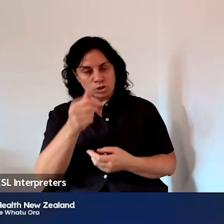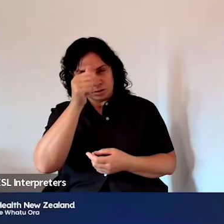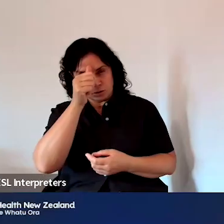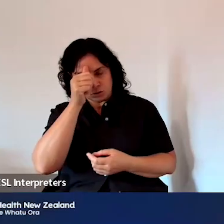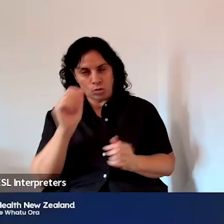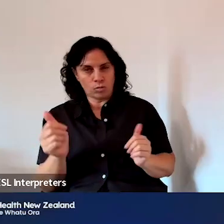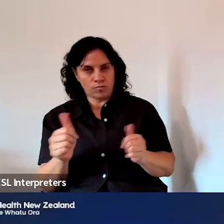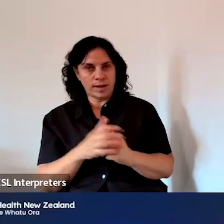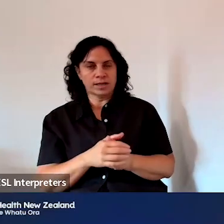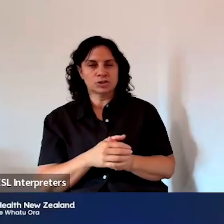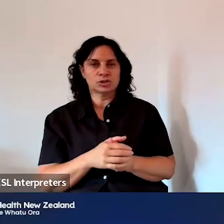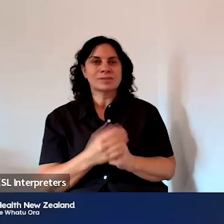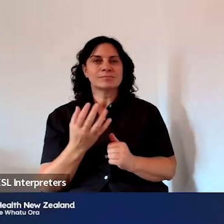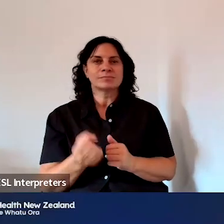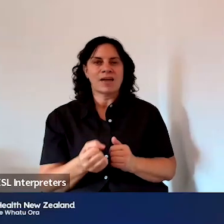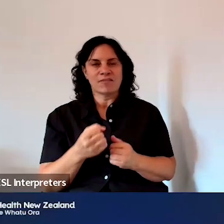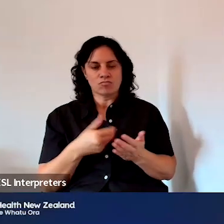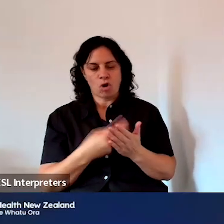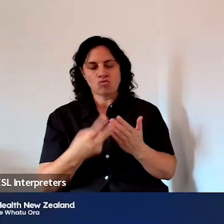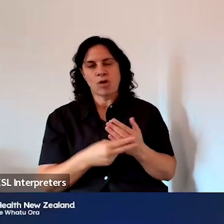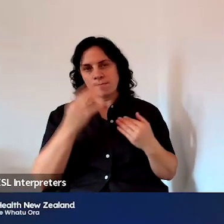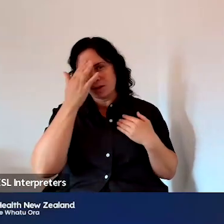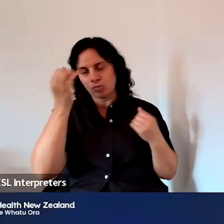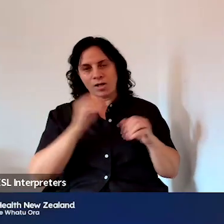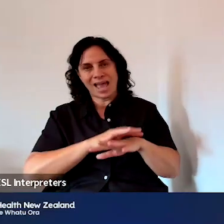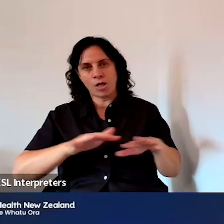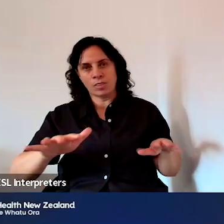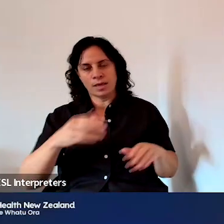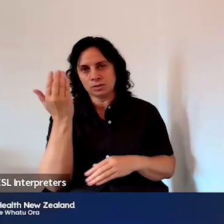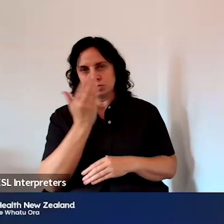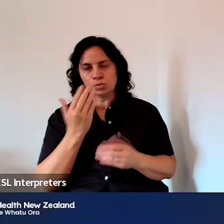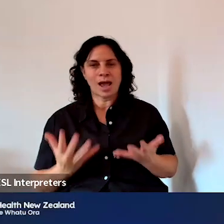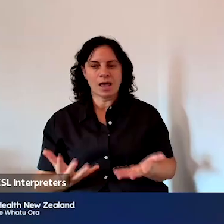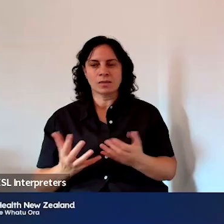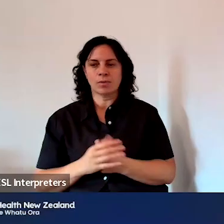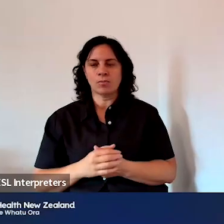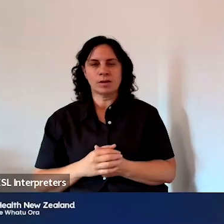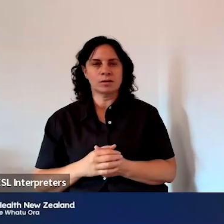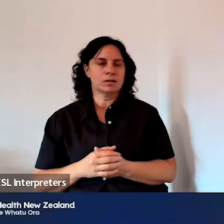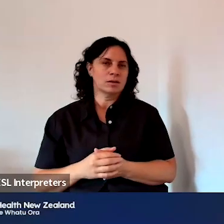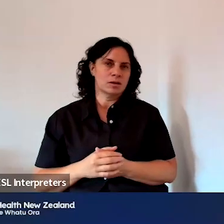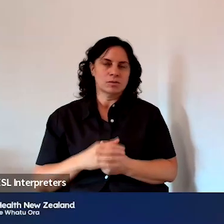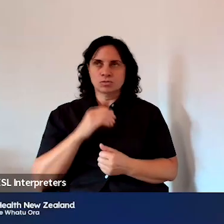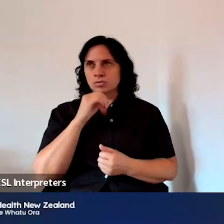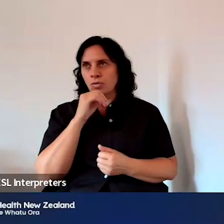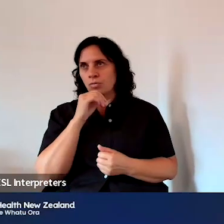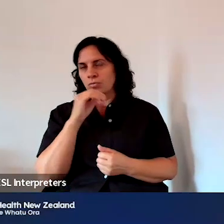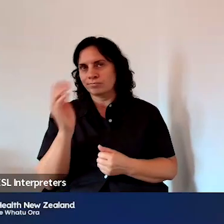of mental health programs in schools. And we've gone from, if you think about a sort of a bull's eye, we've got, services